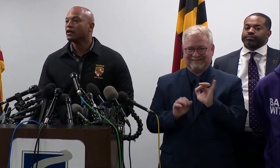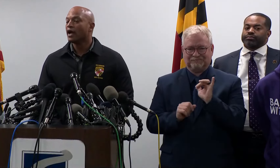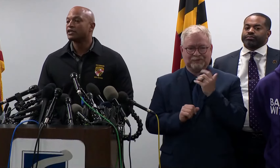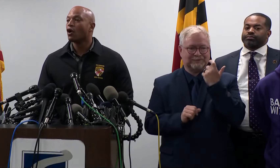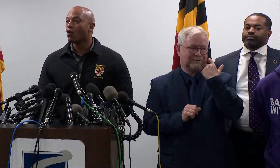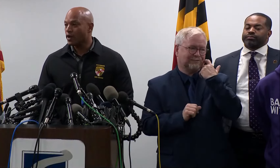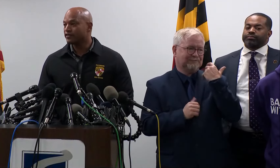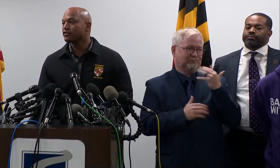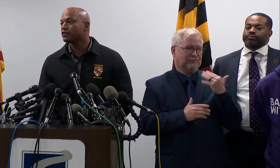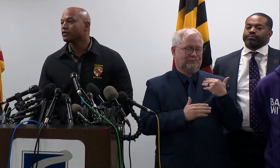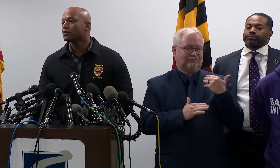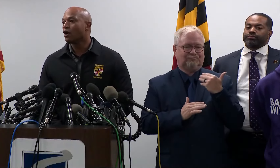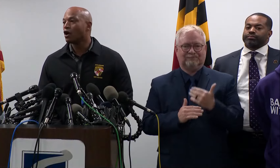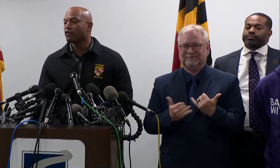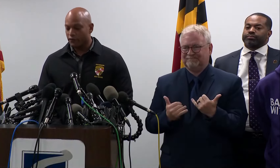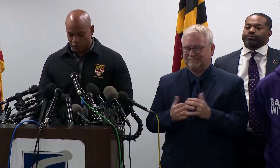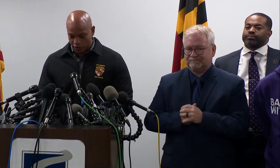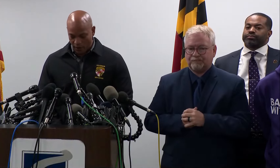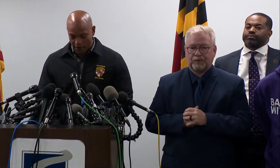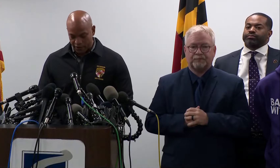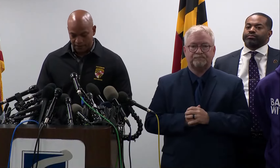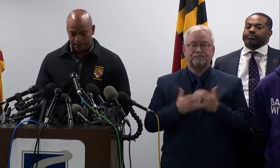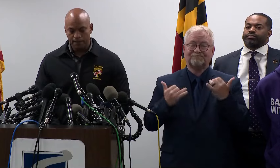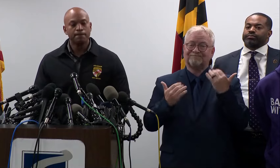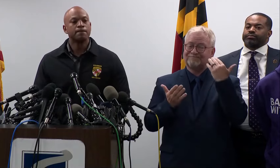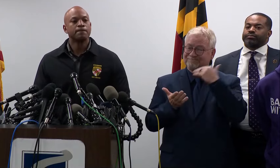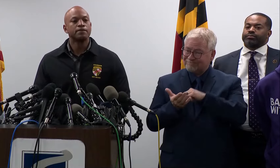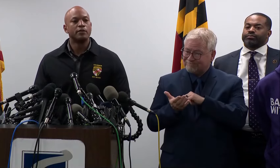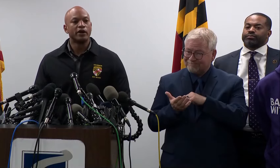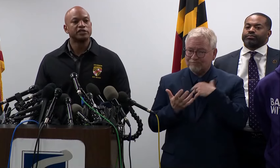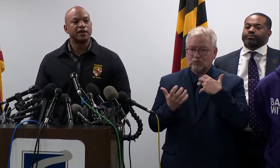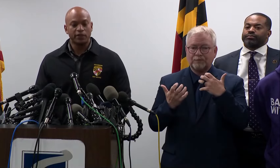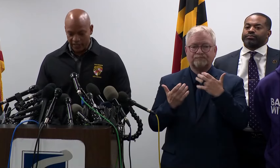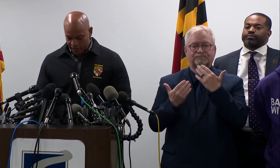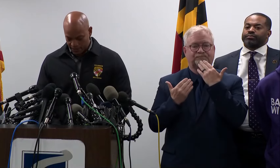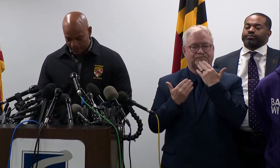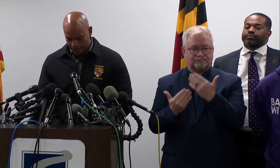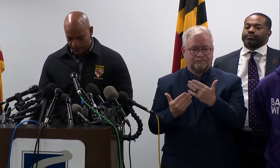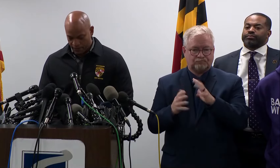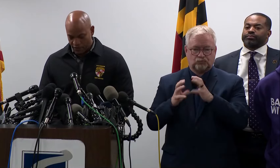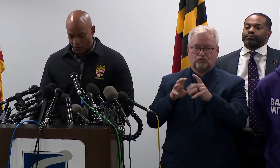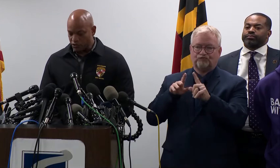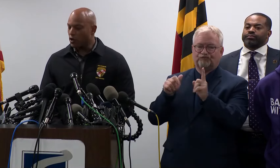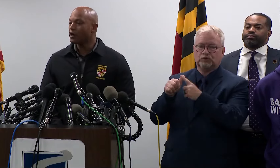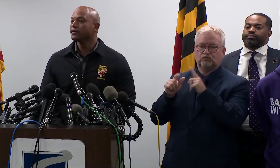as always all of our first responders, the Maryland State police, the Coast Guard,